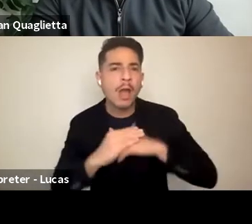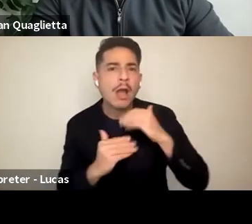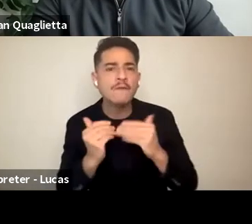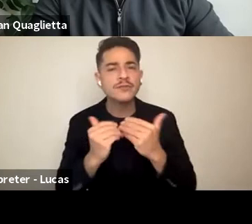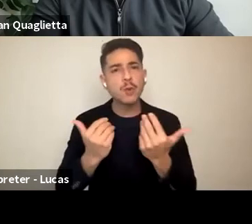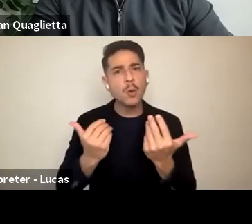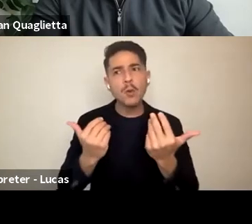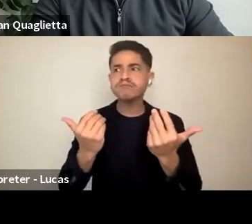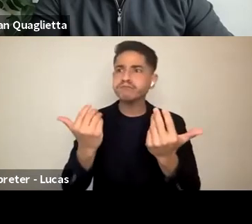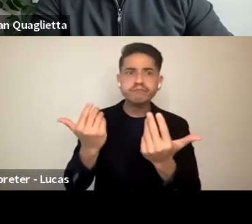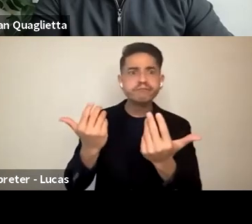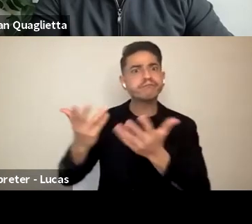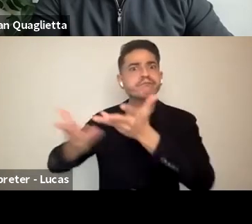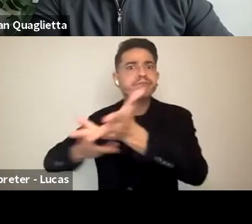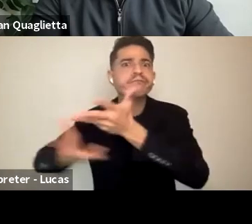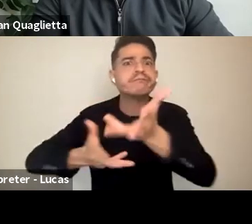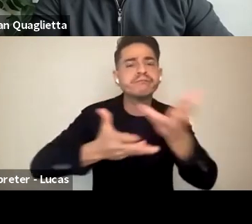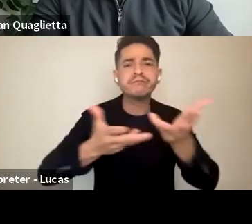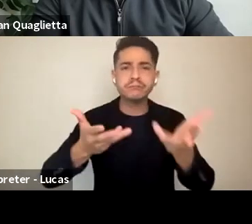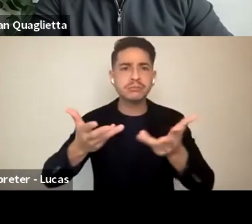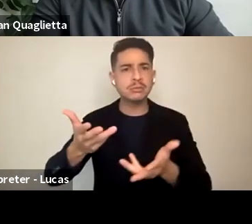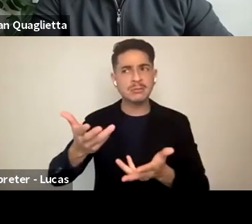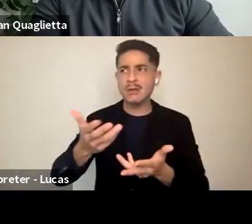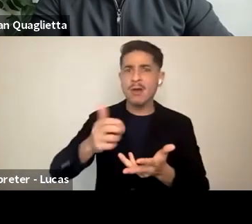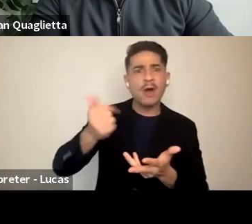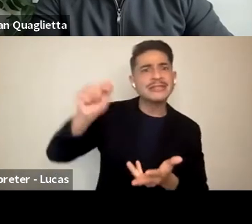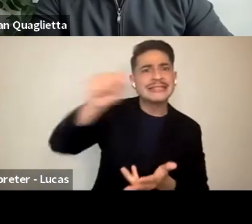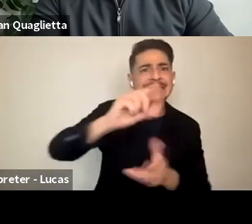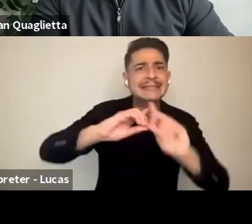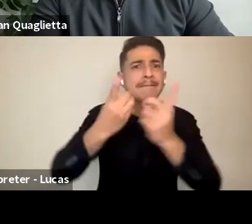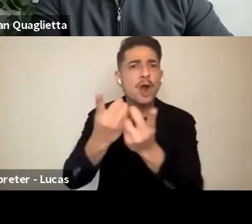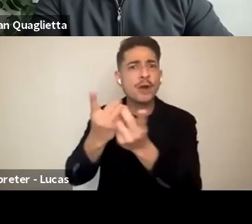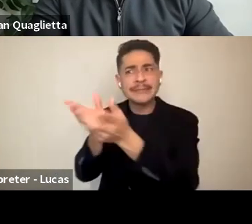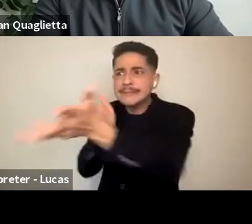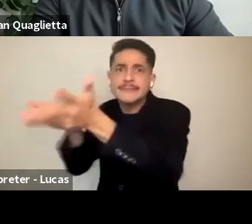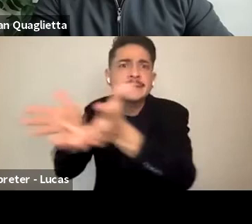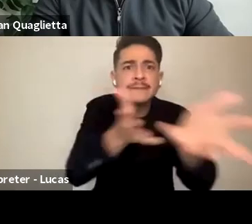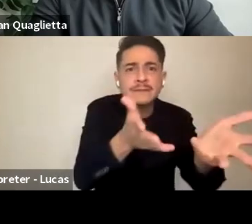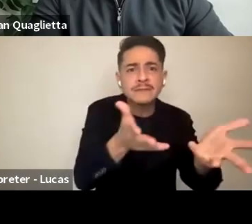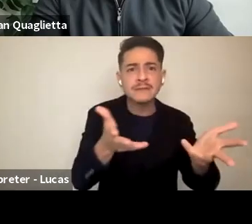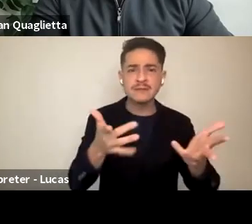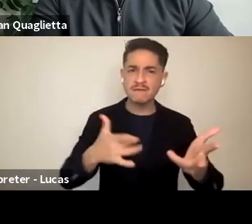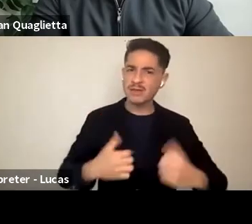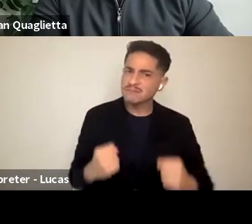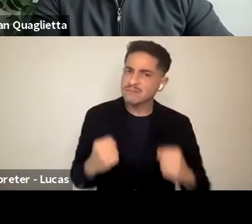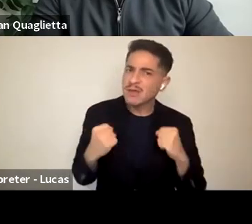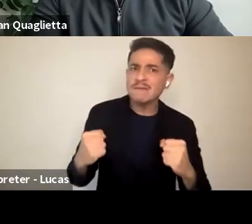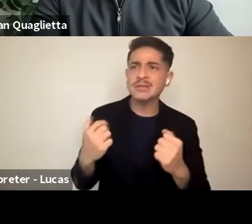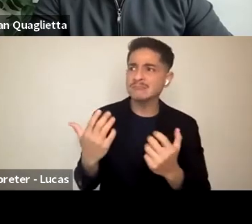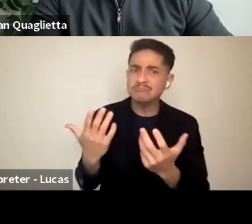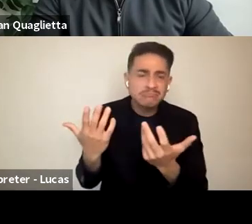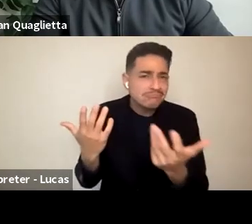I mean, just outspoken and is confident to just get others